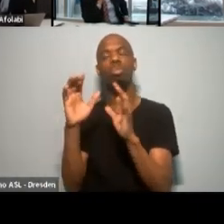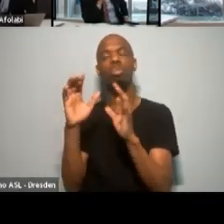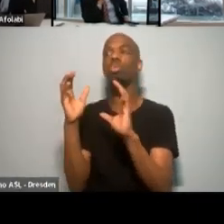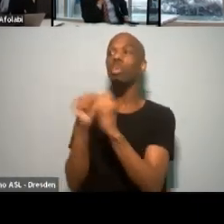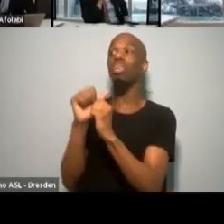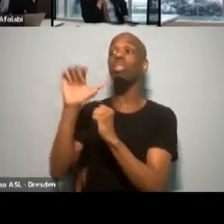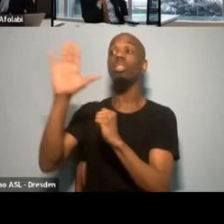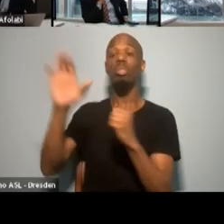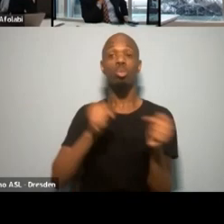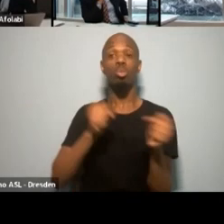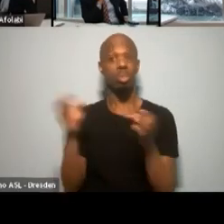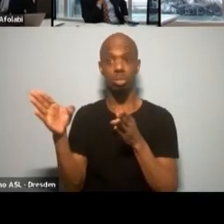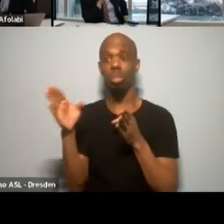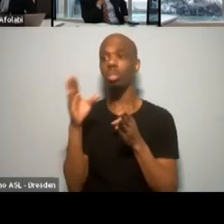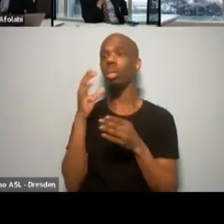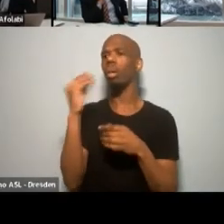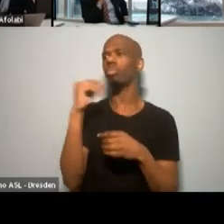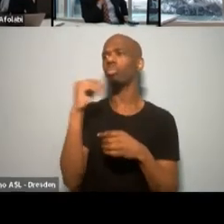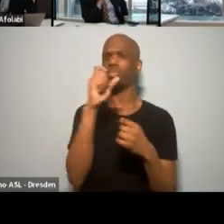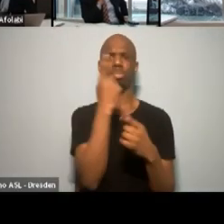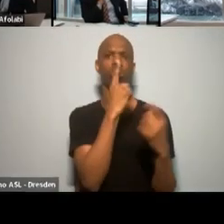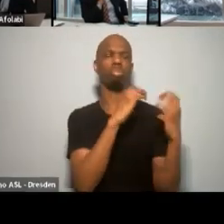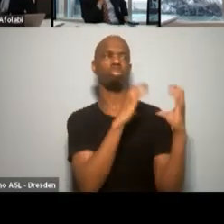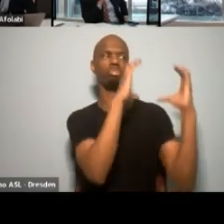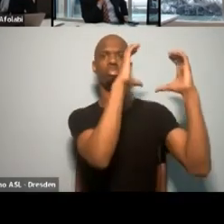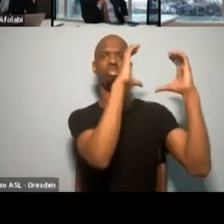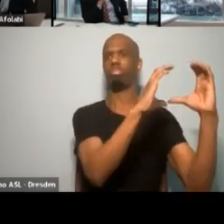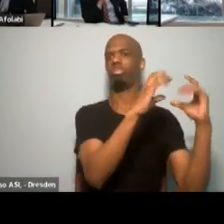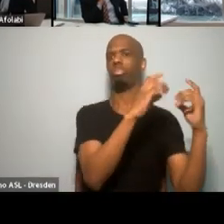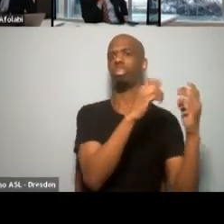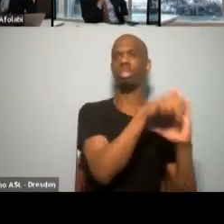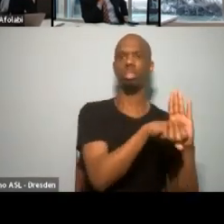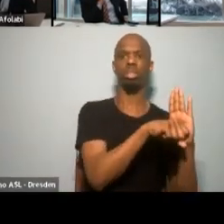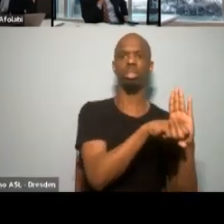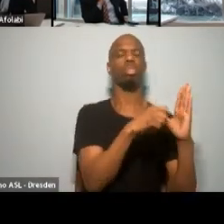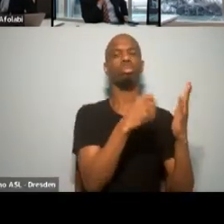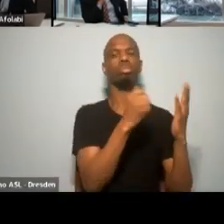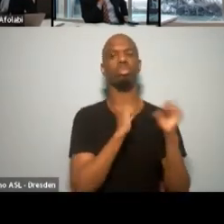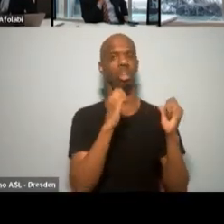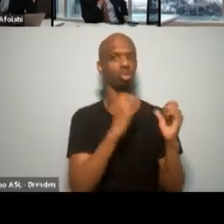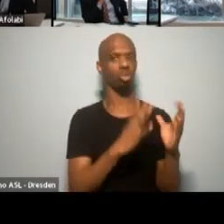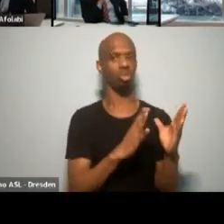to non-state actors or leaving it to the informal sector. That's where the challenge is.